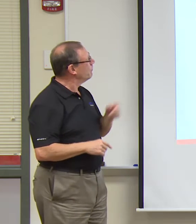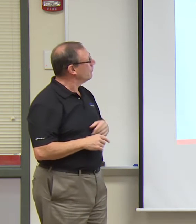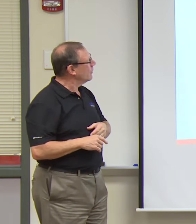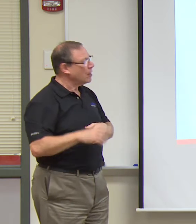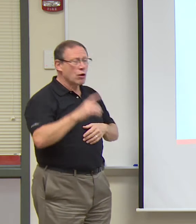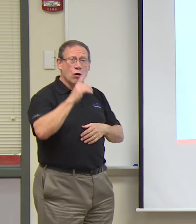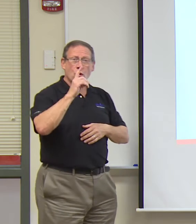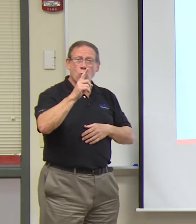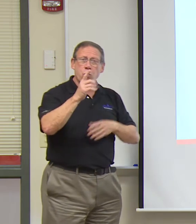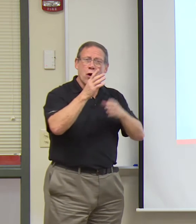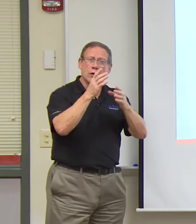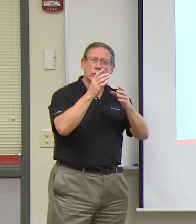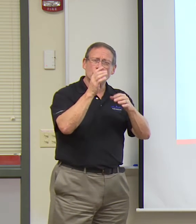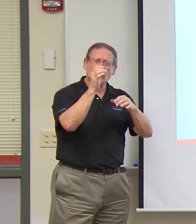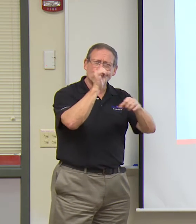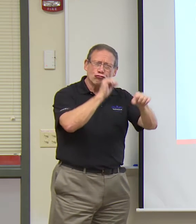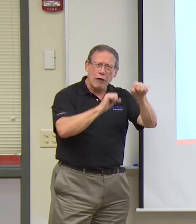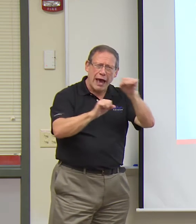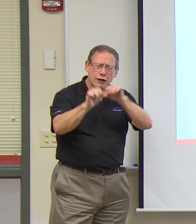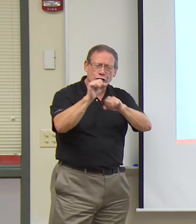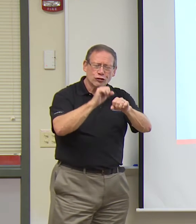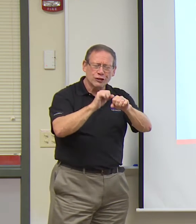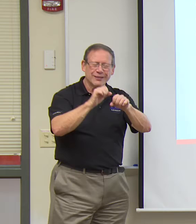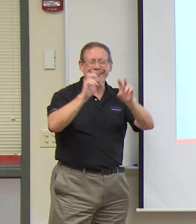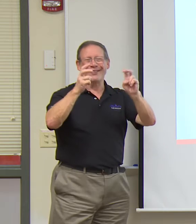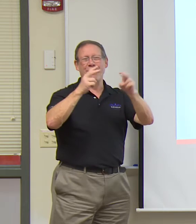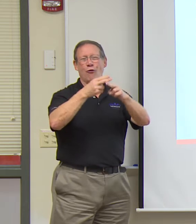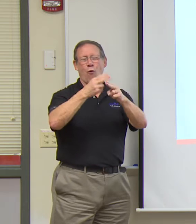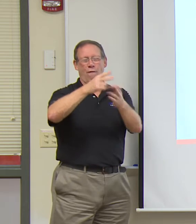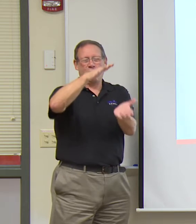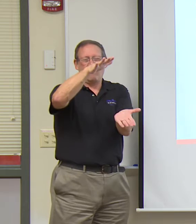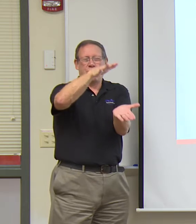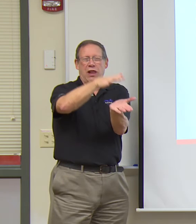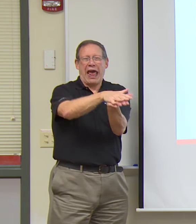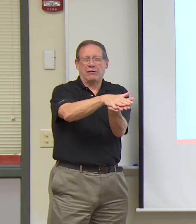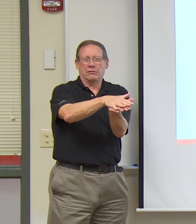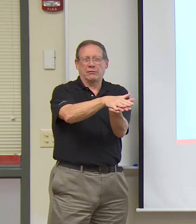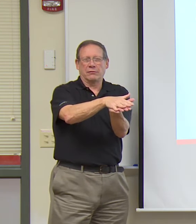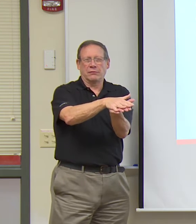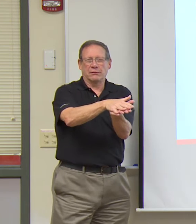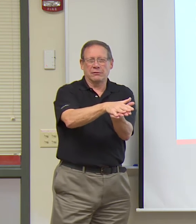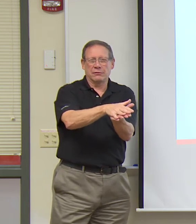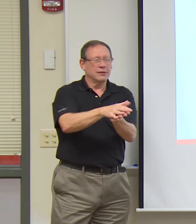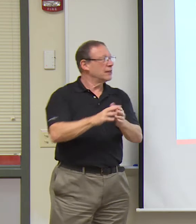as flat as possible or to have things